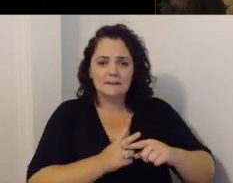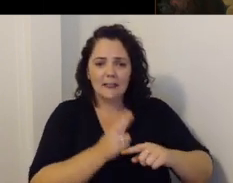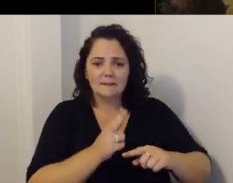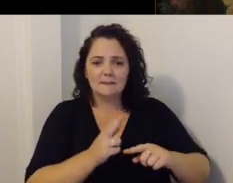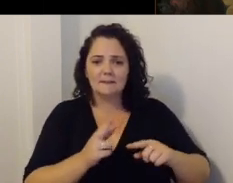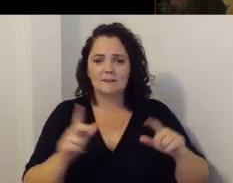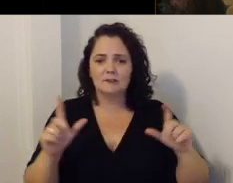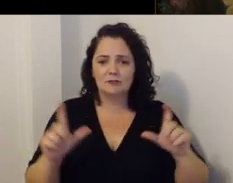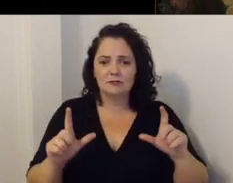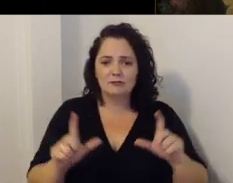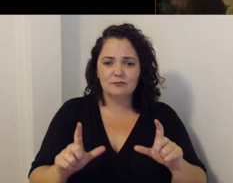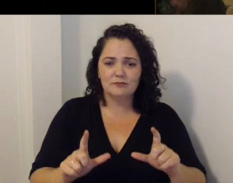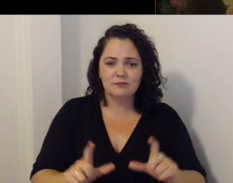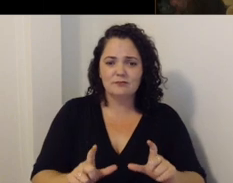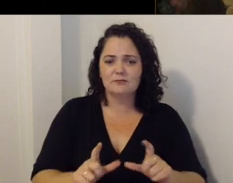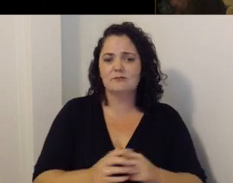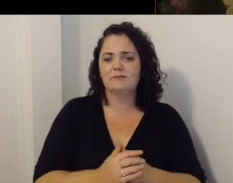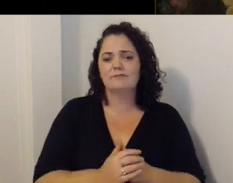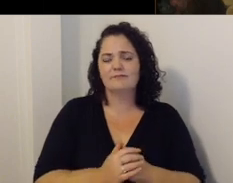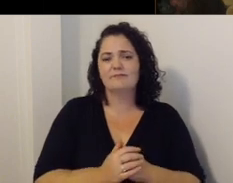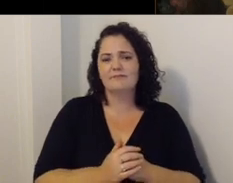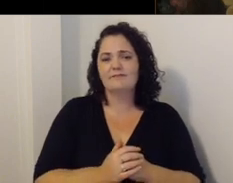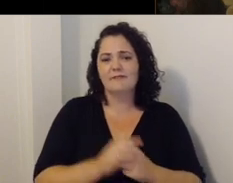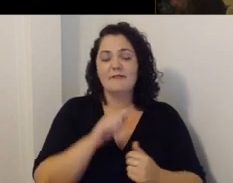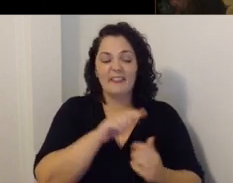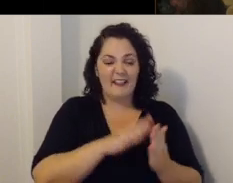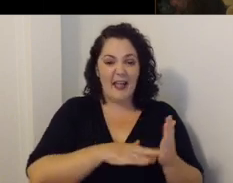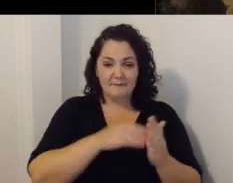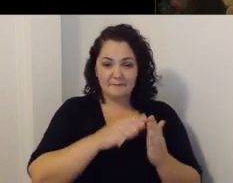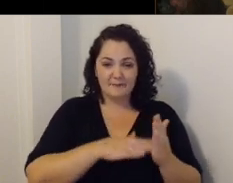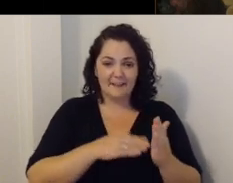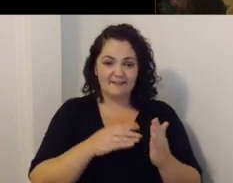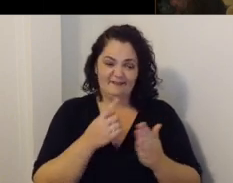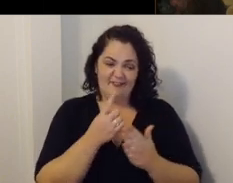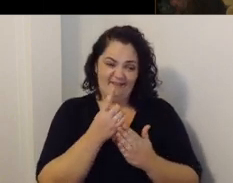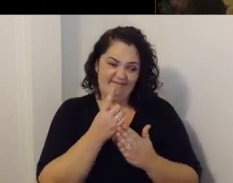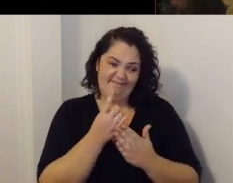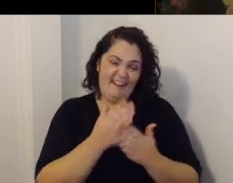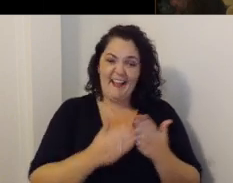and this painting is only about half the size now that it was originally and we know that because